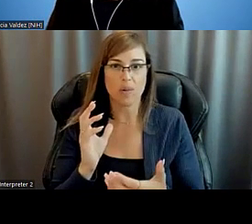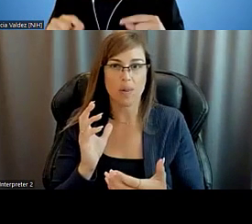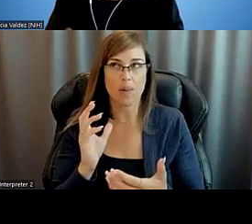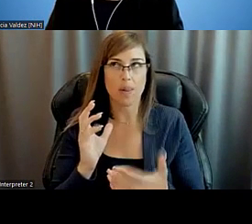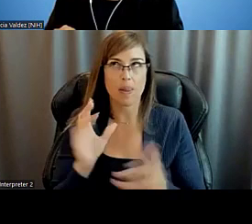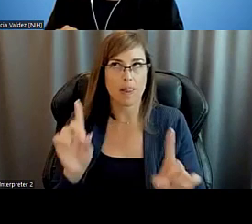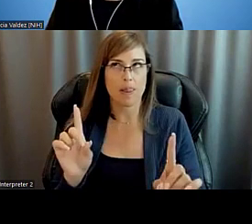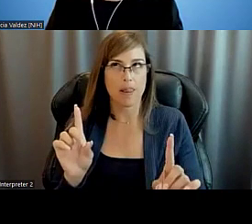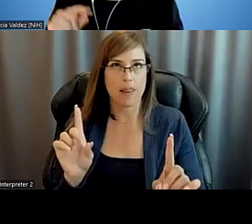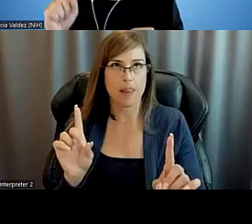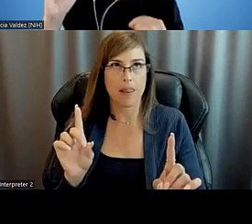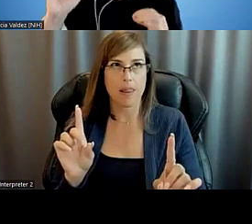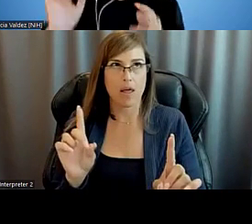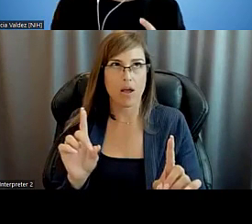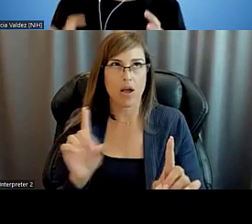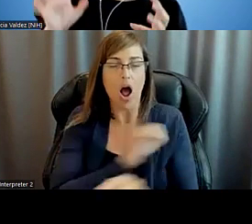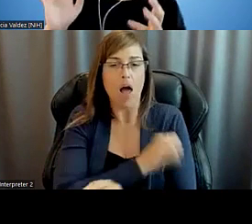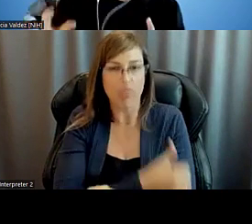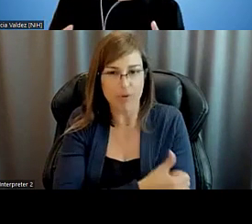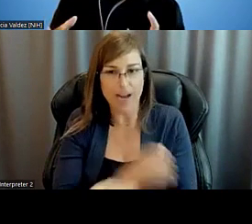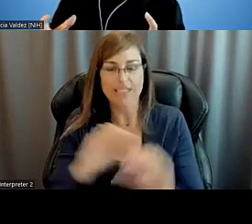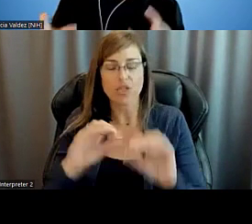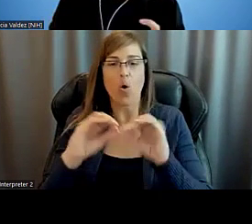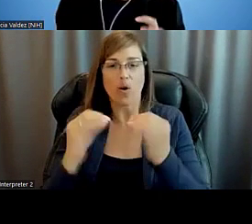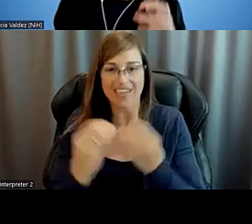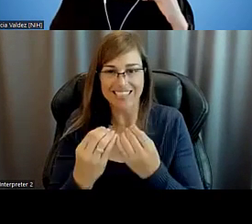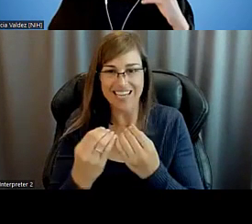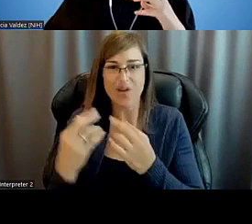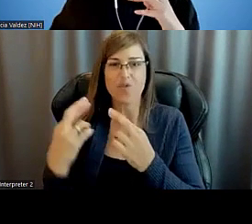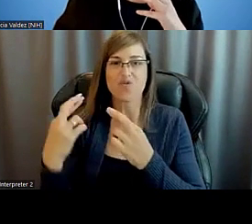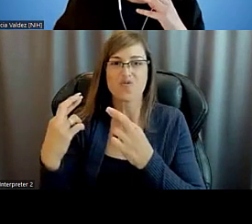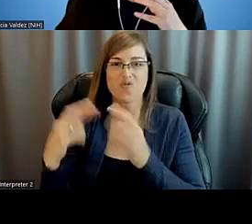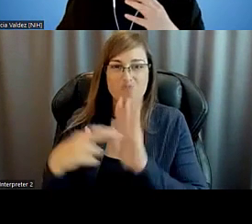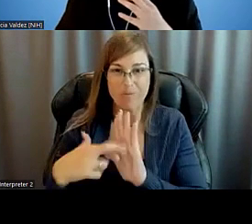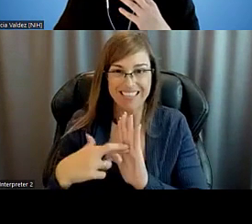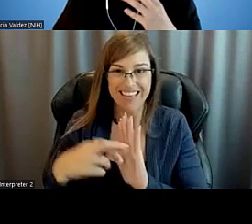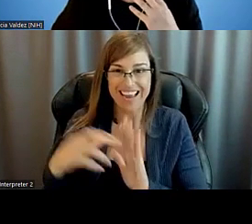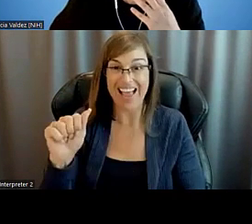University Authorized Organizational Representative, AOR, see I even get mixed up too.